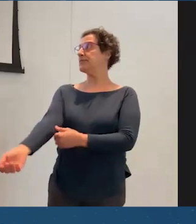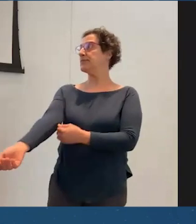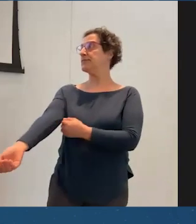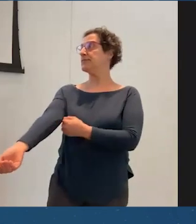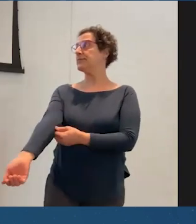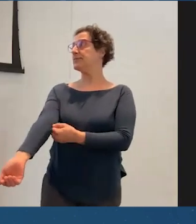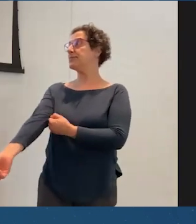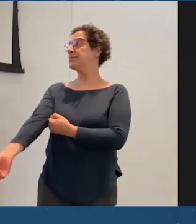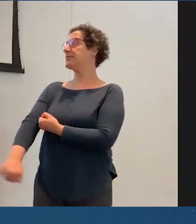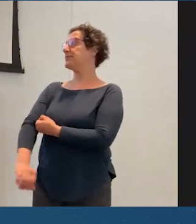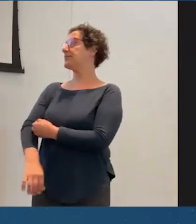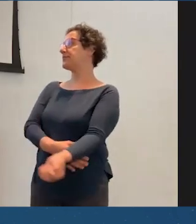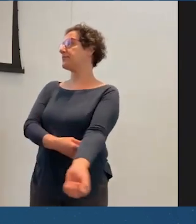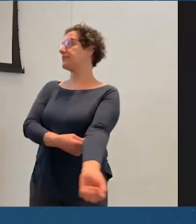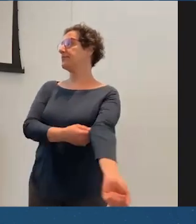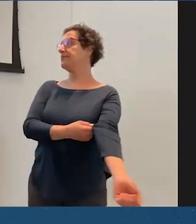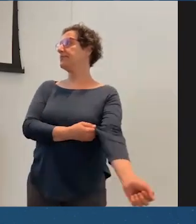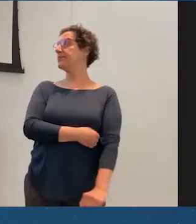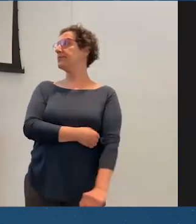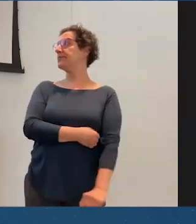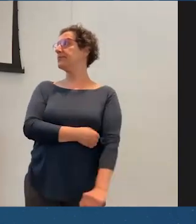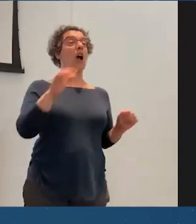So how do we think about co-design from a product development process?